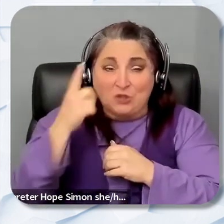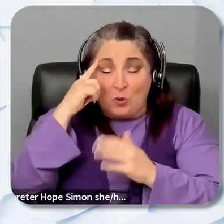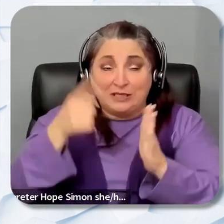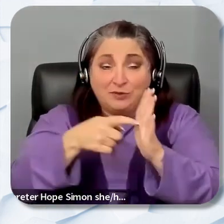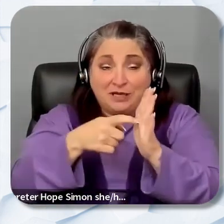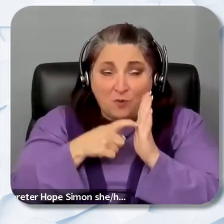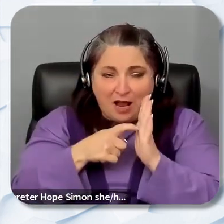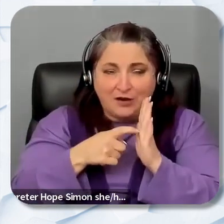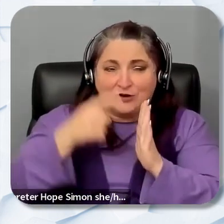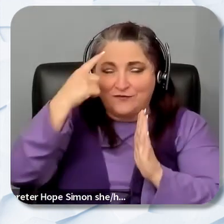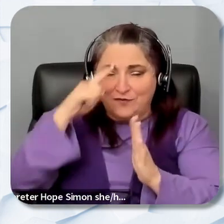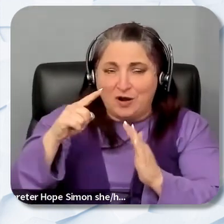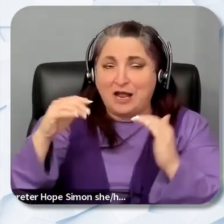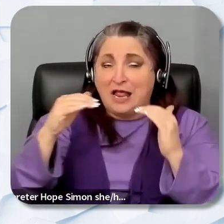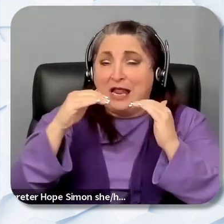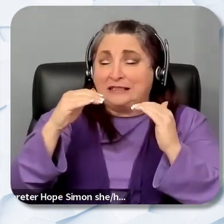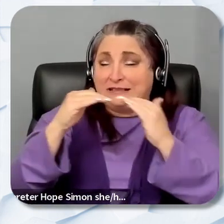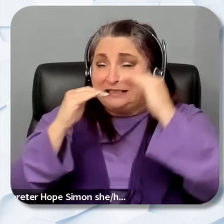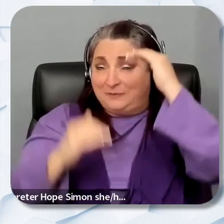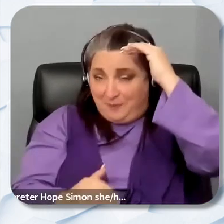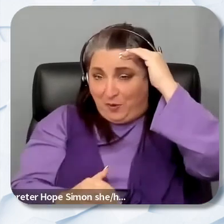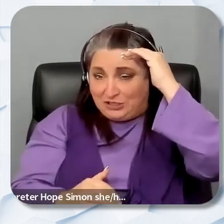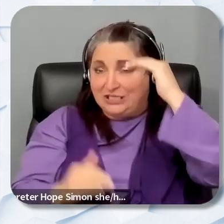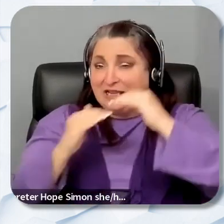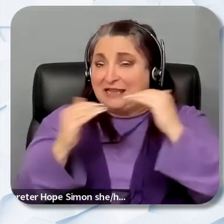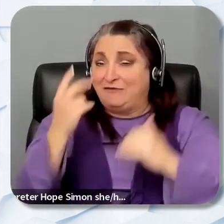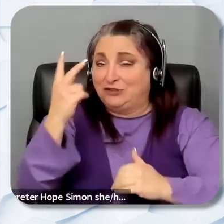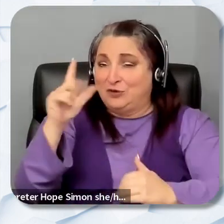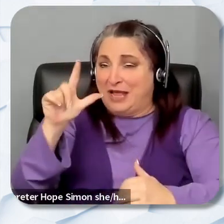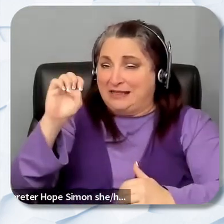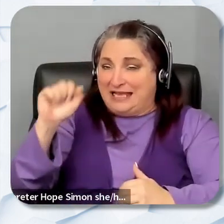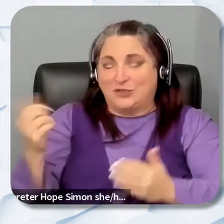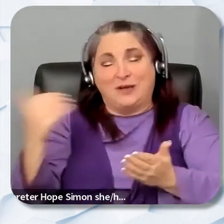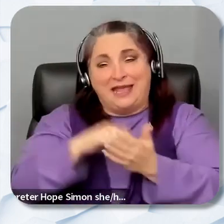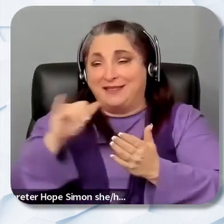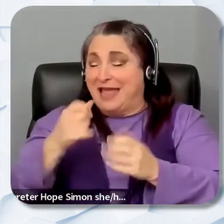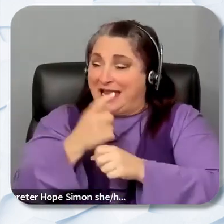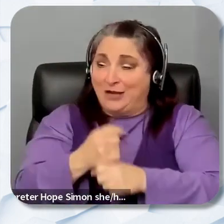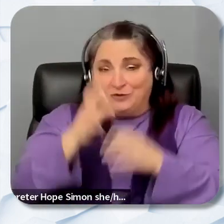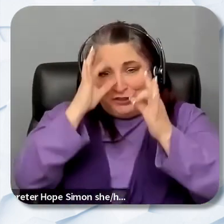Level 2 LEAs. So again refer back to that Annual Determination Letter. If you were identified